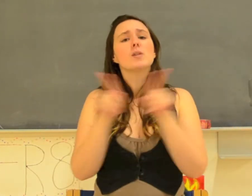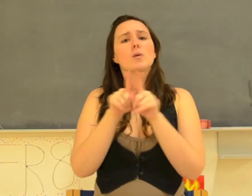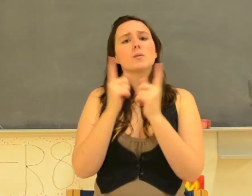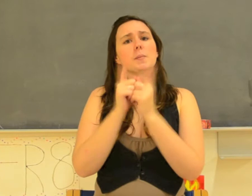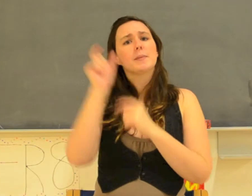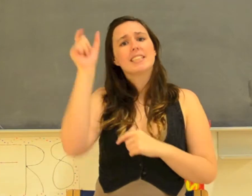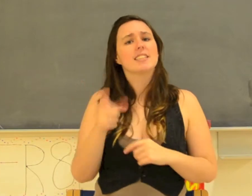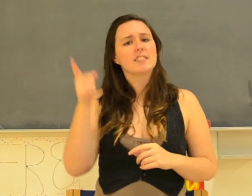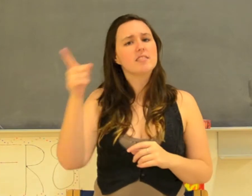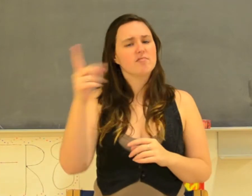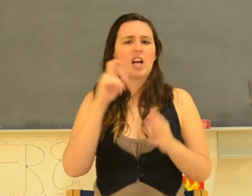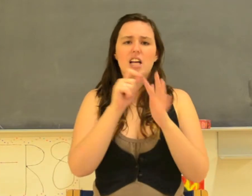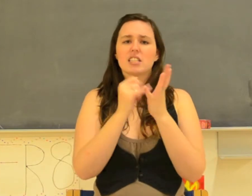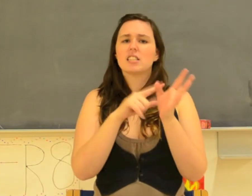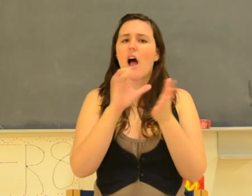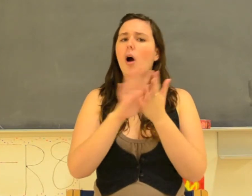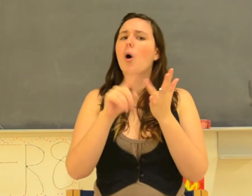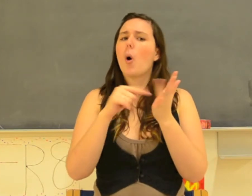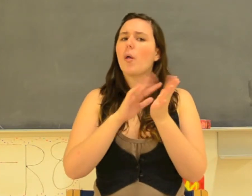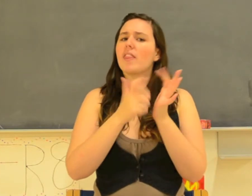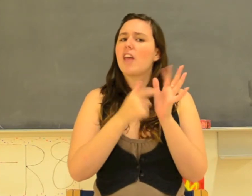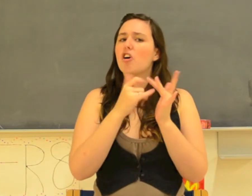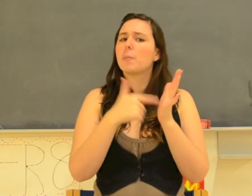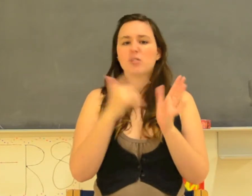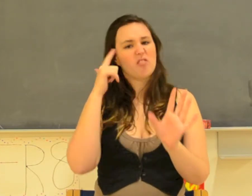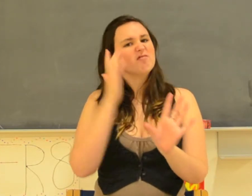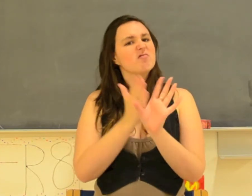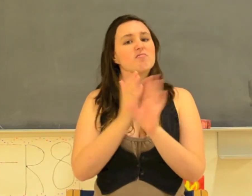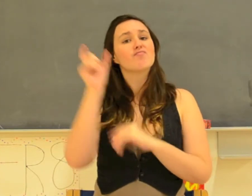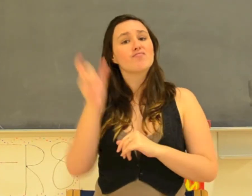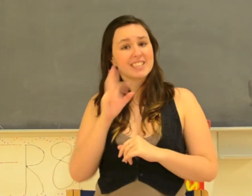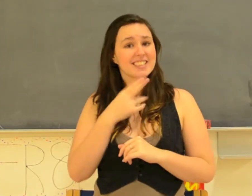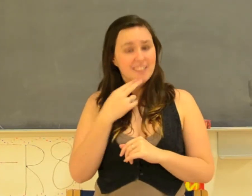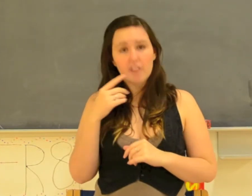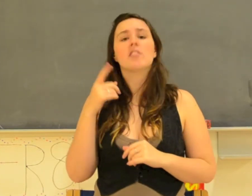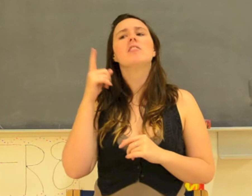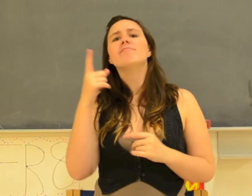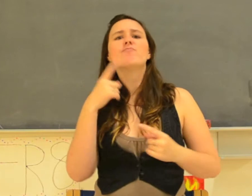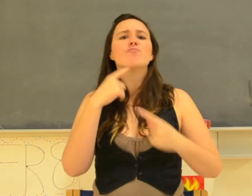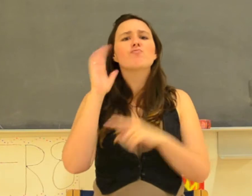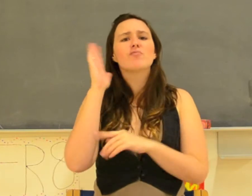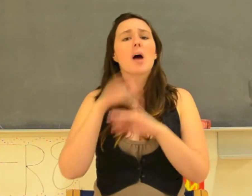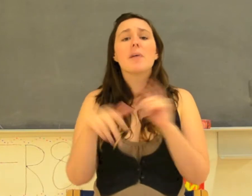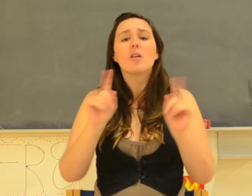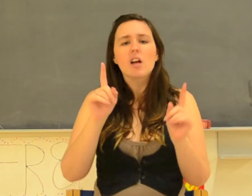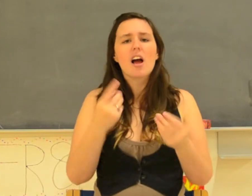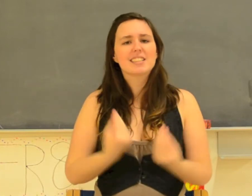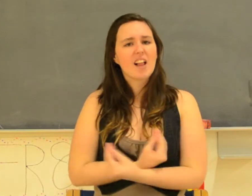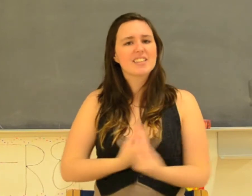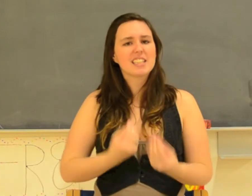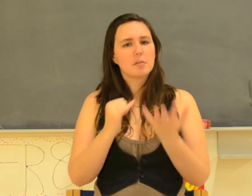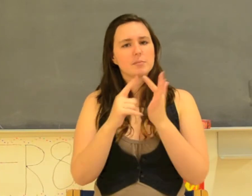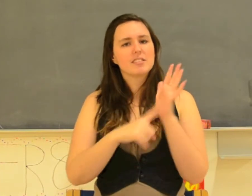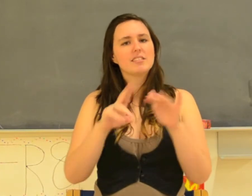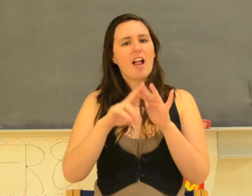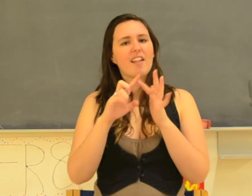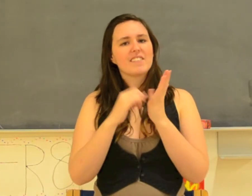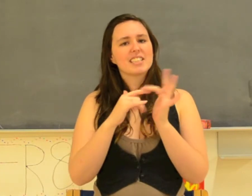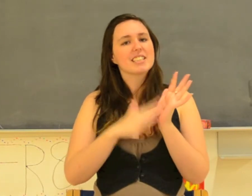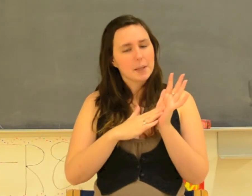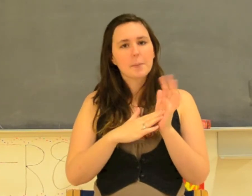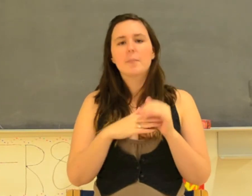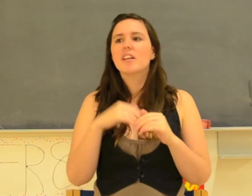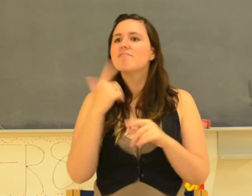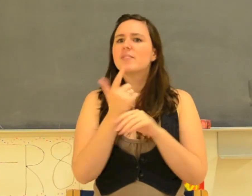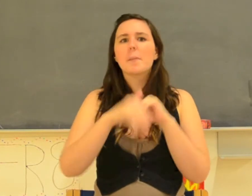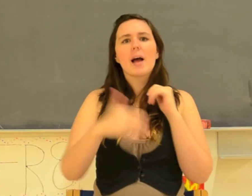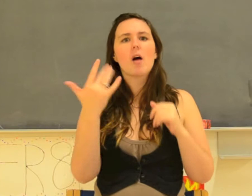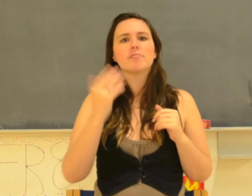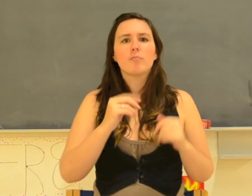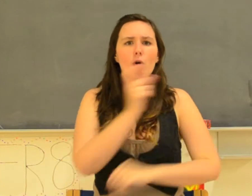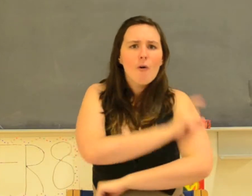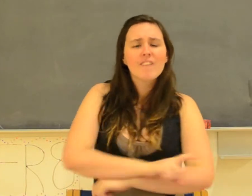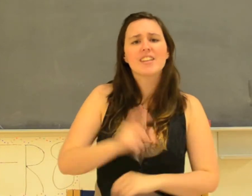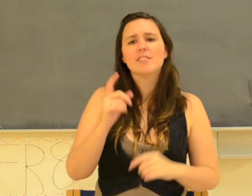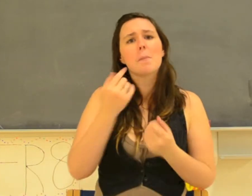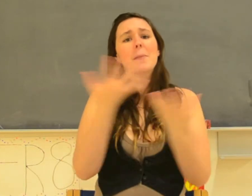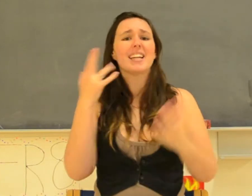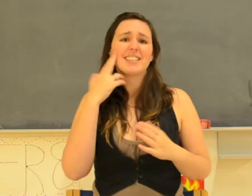We've also met a Deaf Psychotherapist who presented about Self-Esteem. She talked about confidence and how